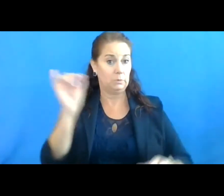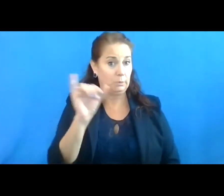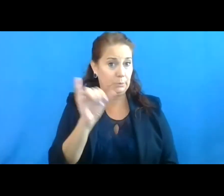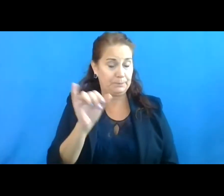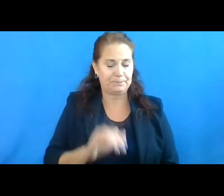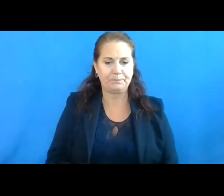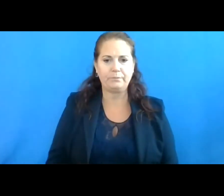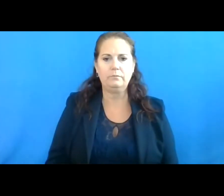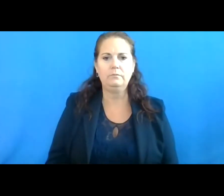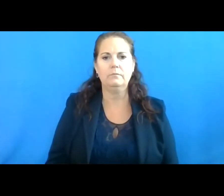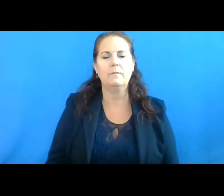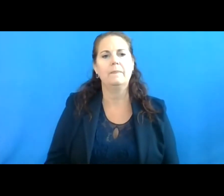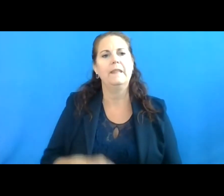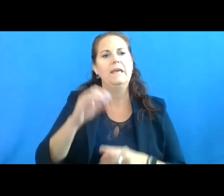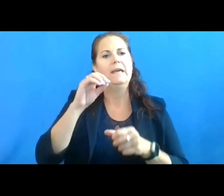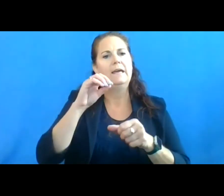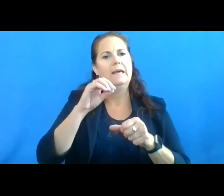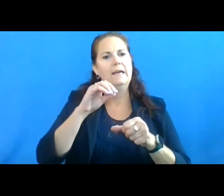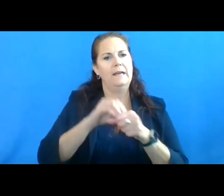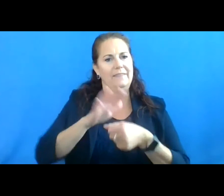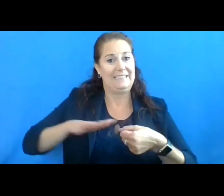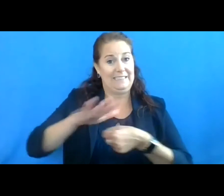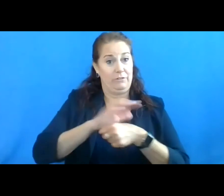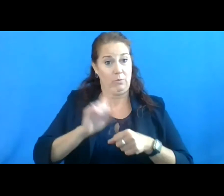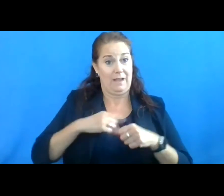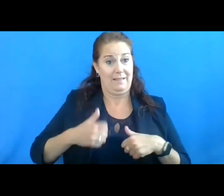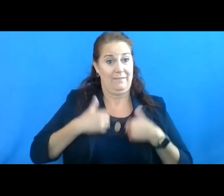And in the territory, I'm living in Terrace right now.